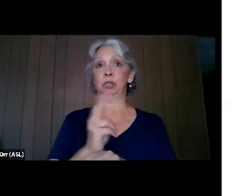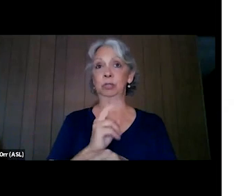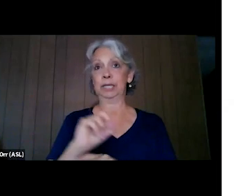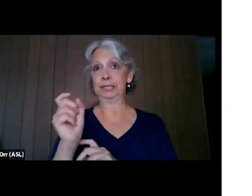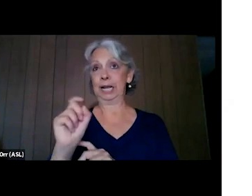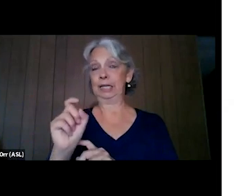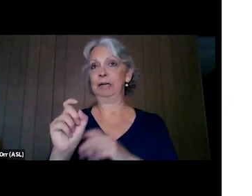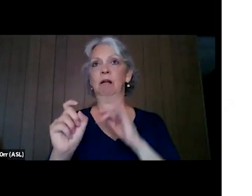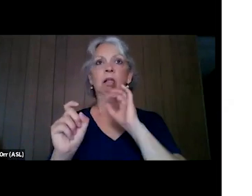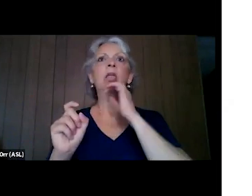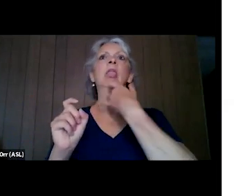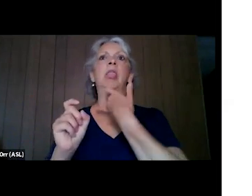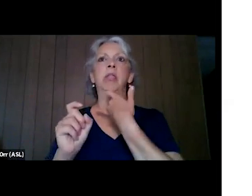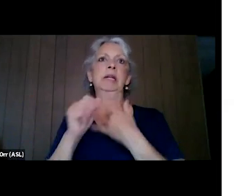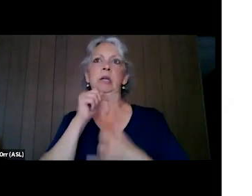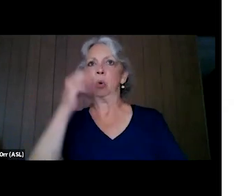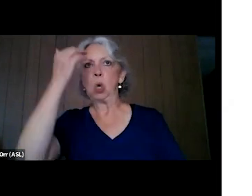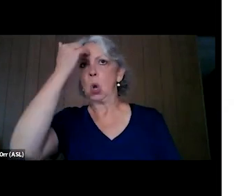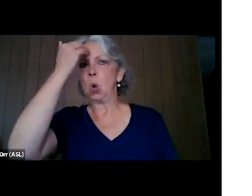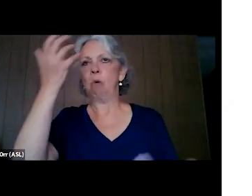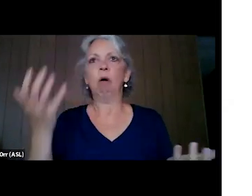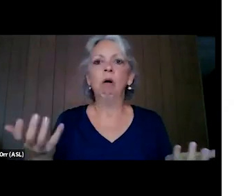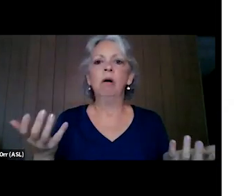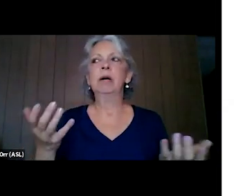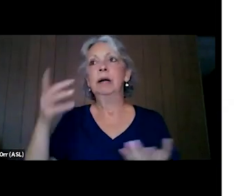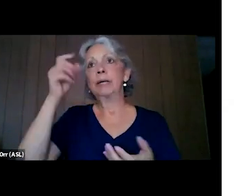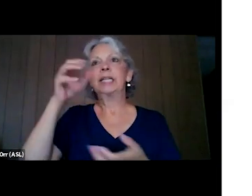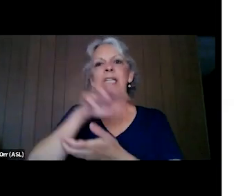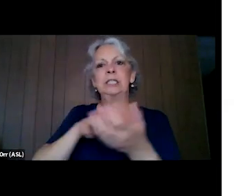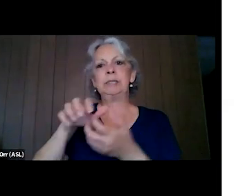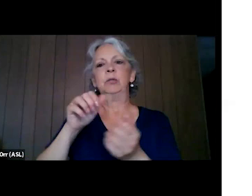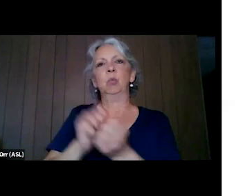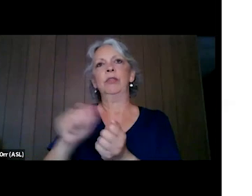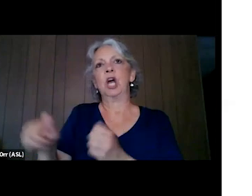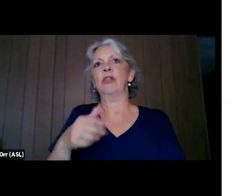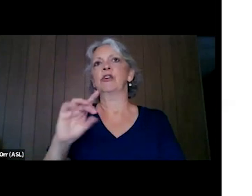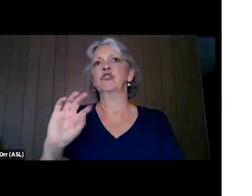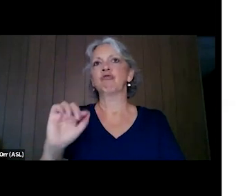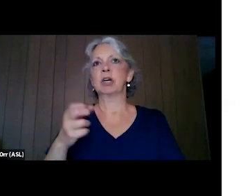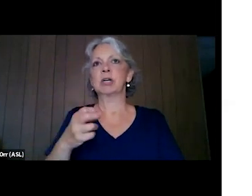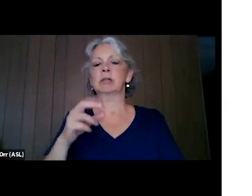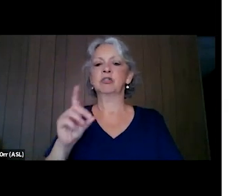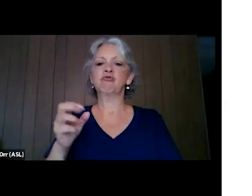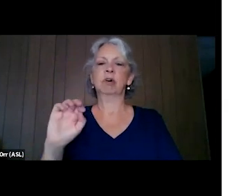do so inadvertently or without knowing because it's mixed into other drugs and they don't necessarily know what is in their supply.